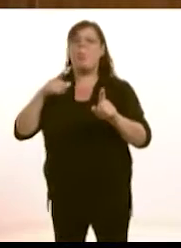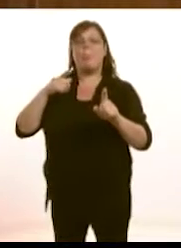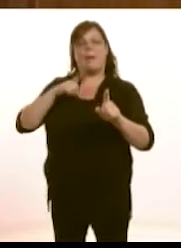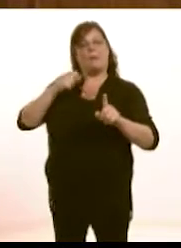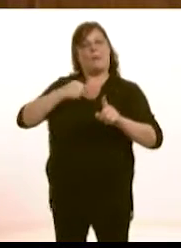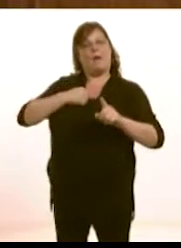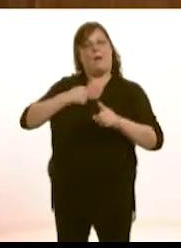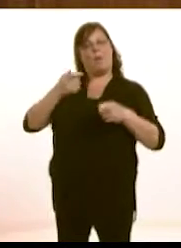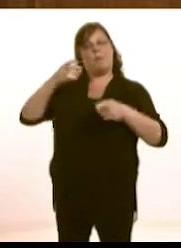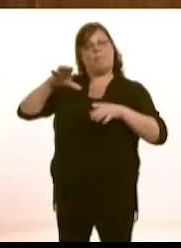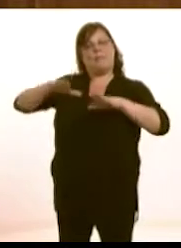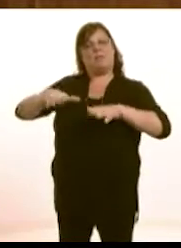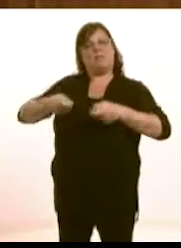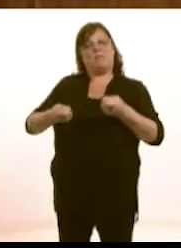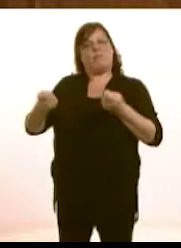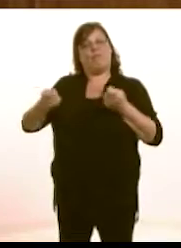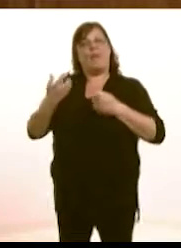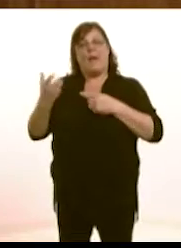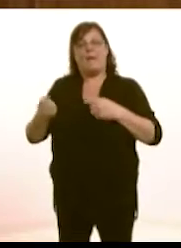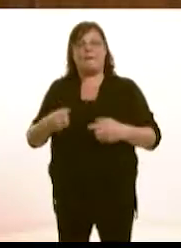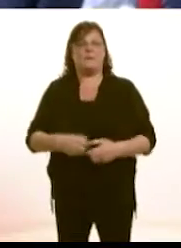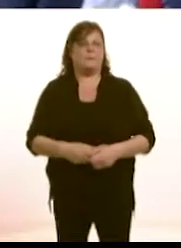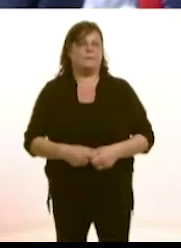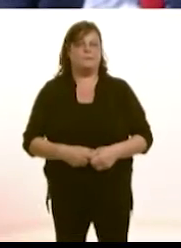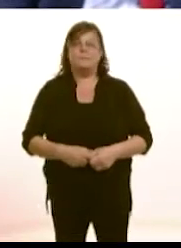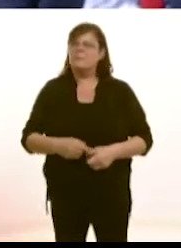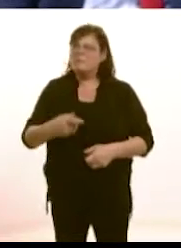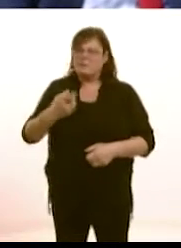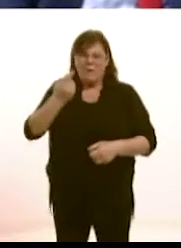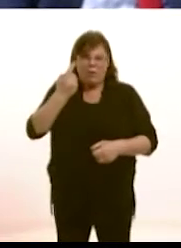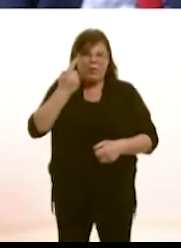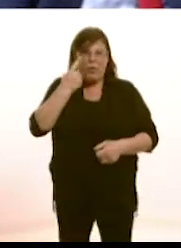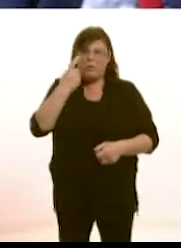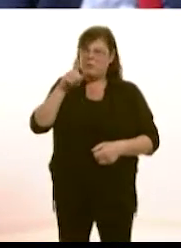Carwyn Jones: If it was thought that offering him a welcome, if he chose to live in Wales,